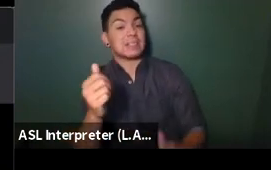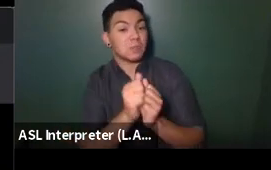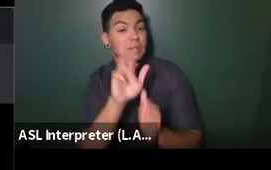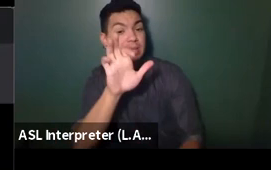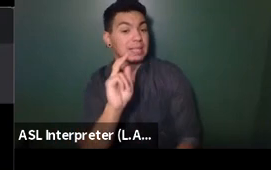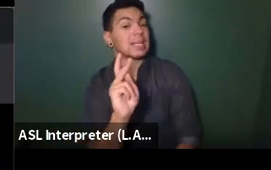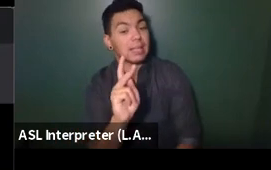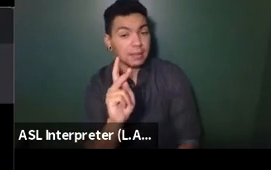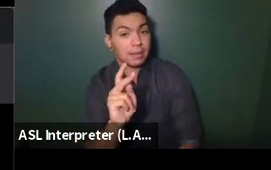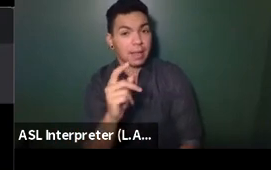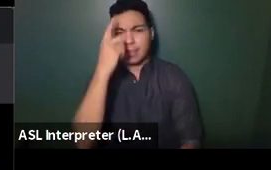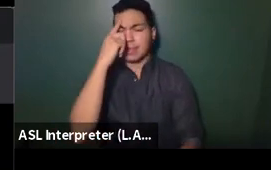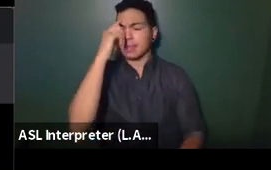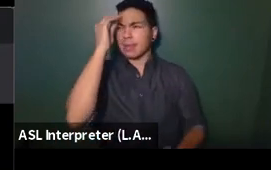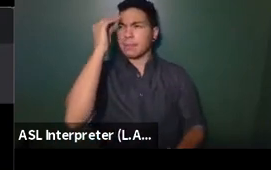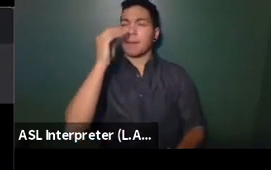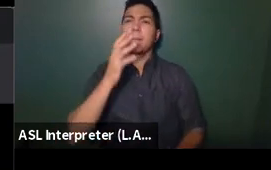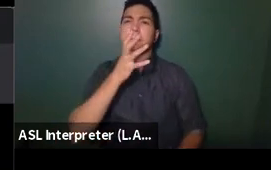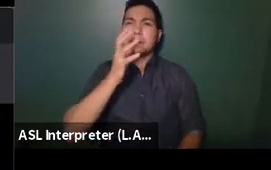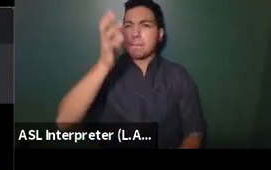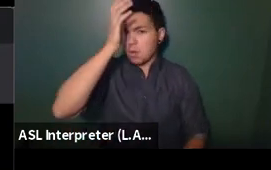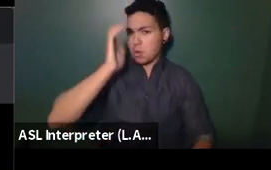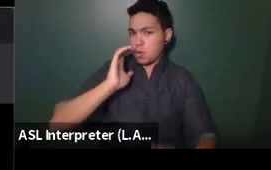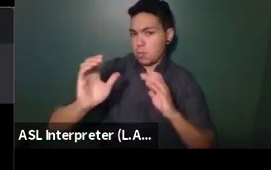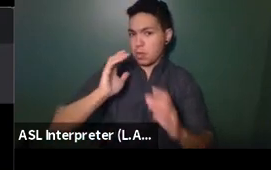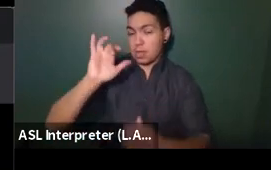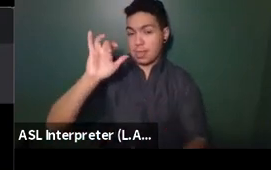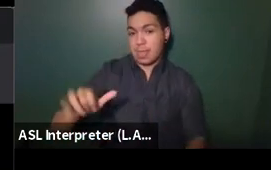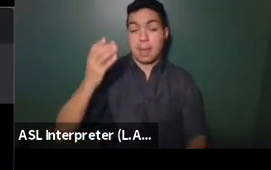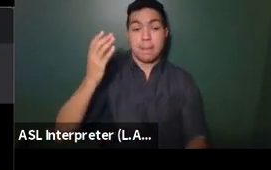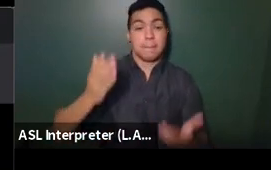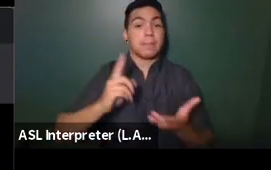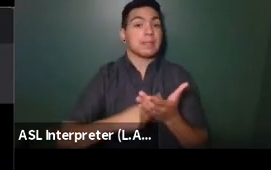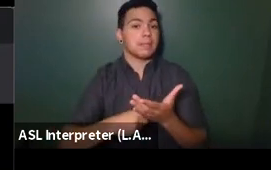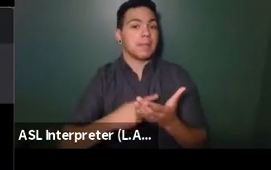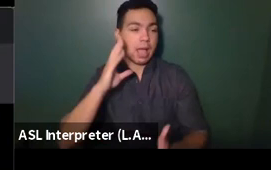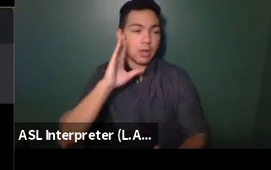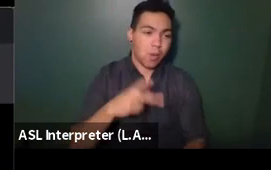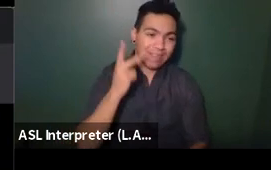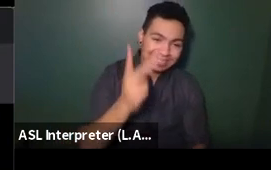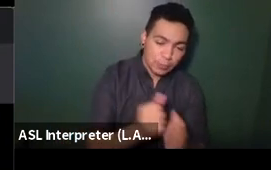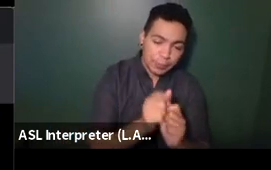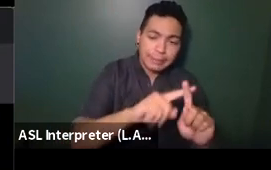Jeff Crawford: And makes me think about that parent communication piece. There might be some times and I know, and I've seen it with different teachers and myself included,